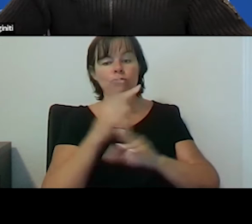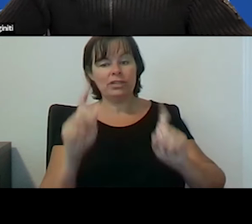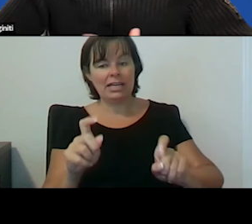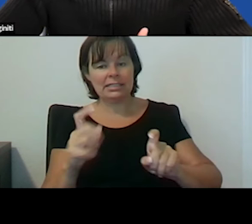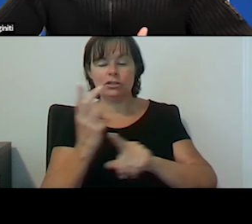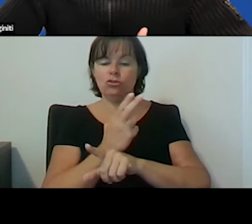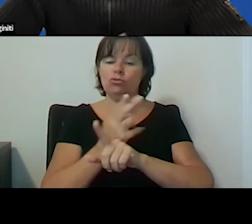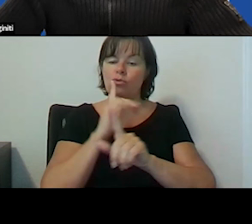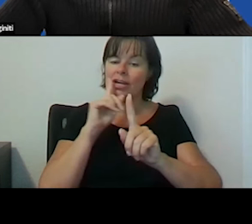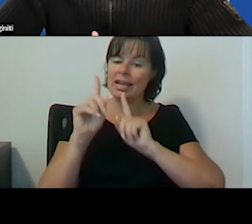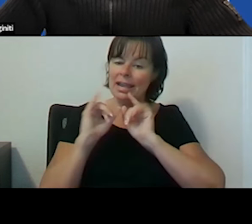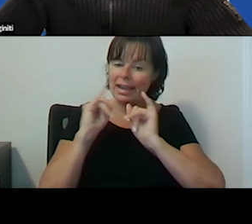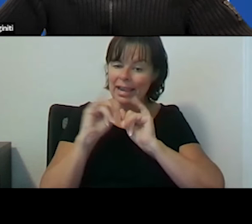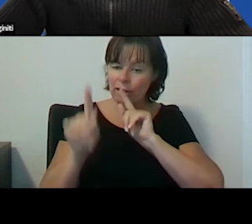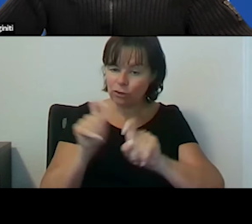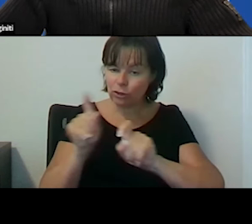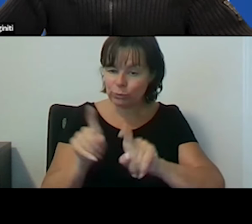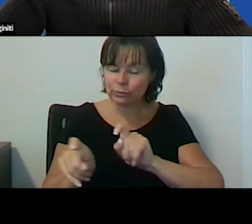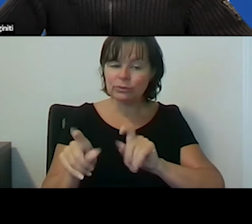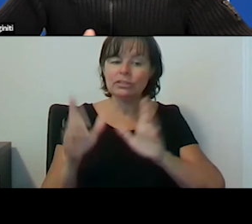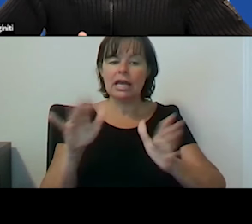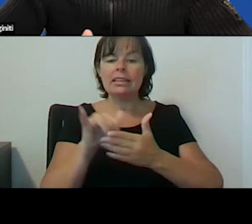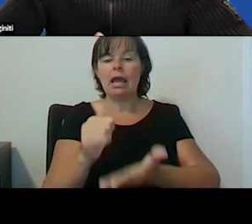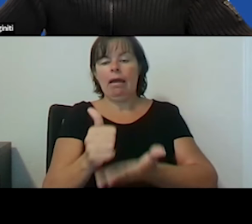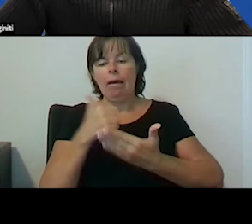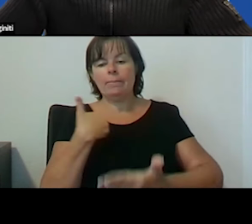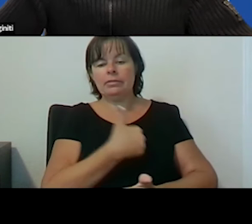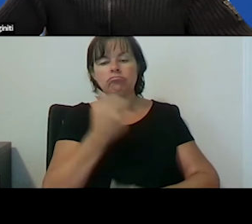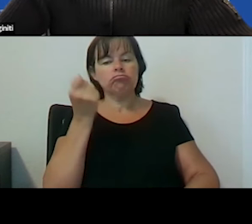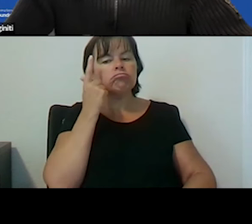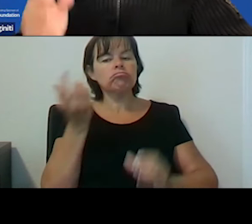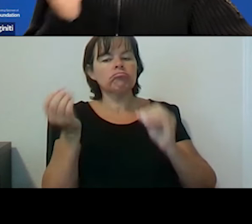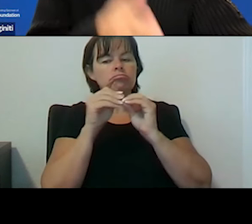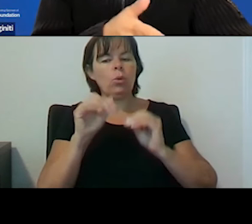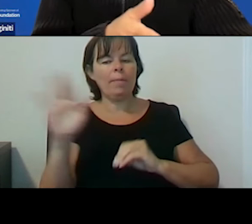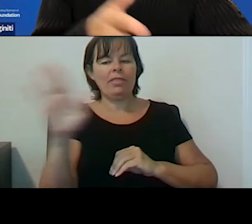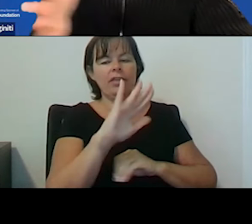this is great this helps us understand more about the challenge they face this also validates those